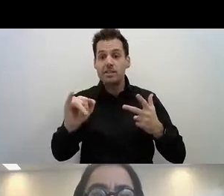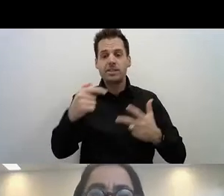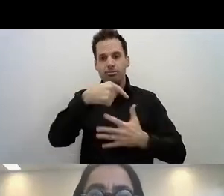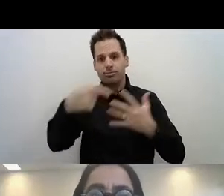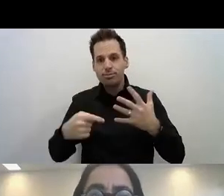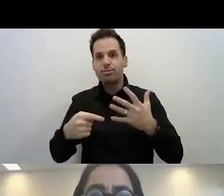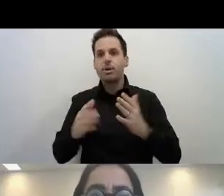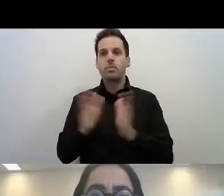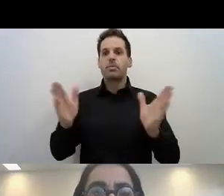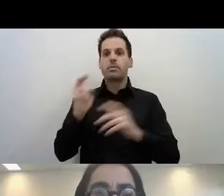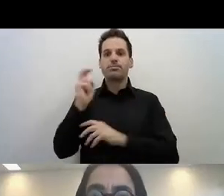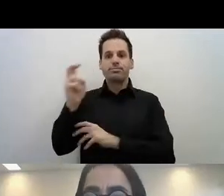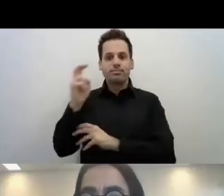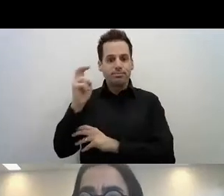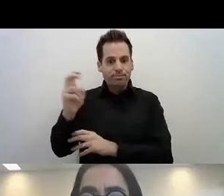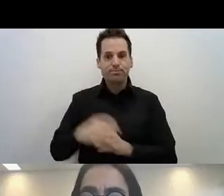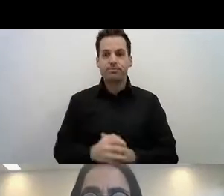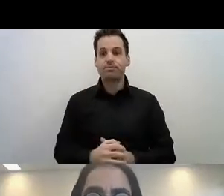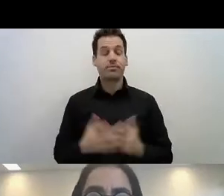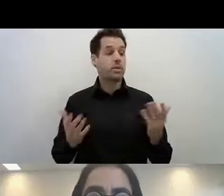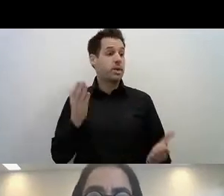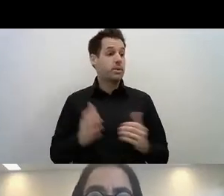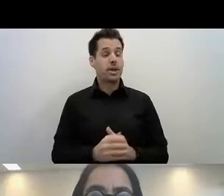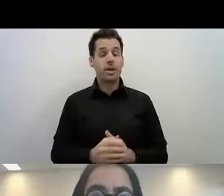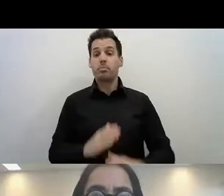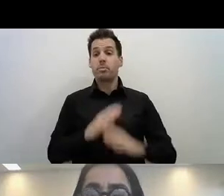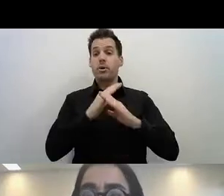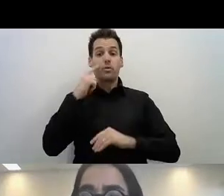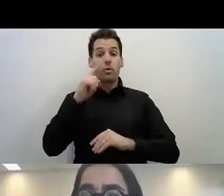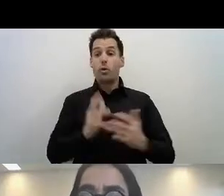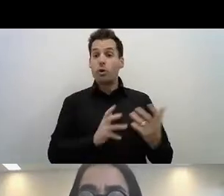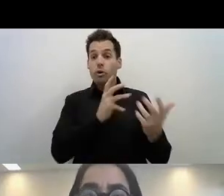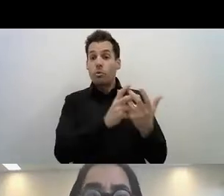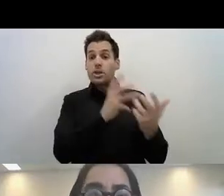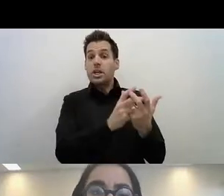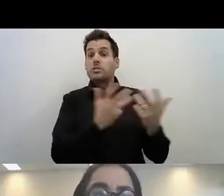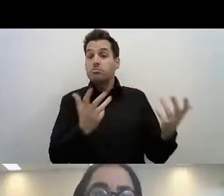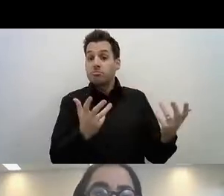barriers to accommodation of persons with service animals in employment or in other contexts